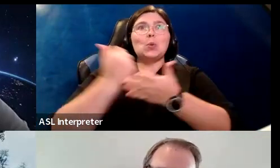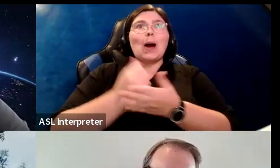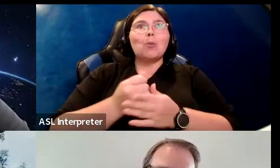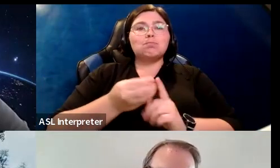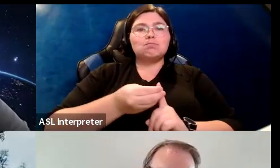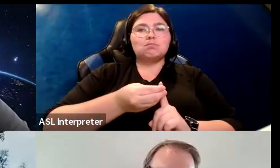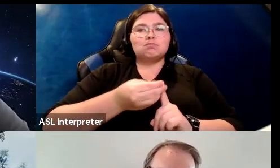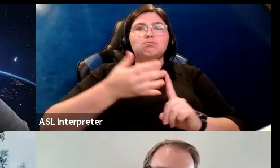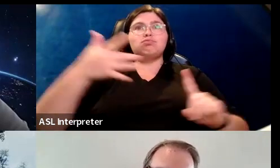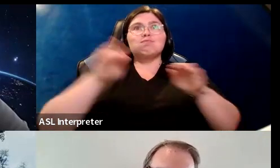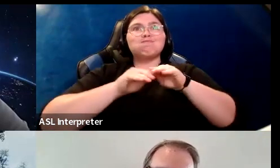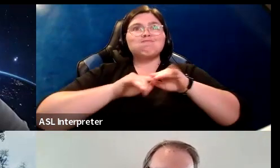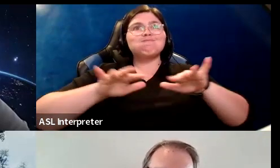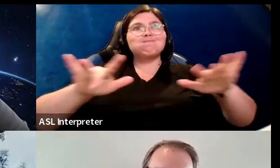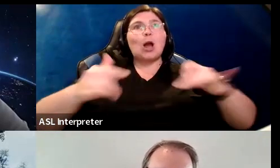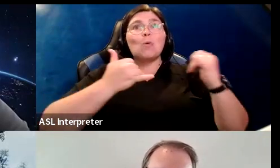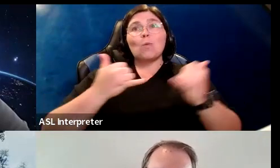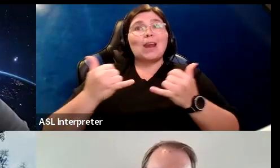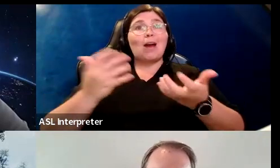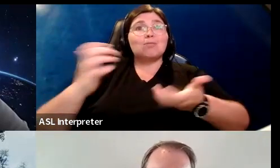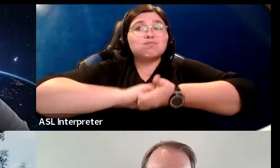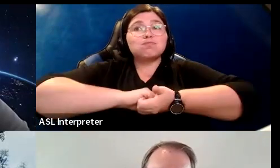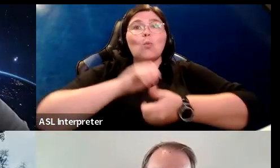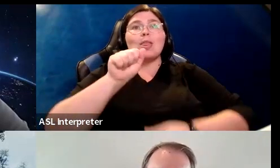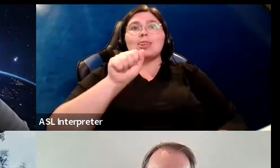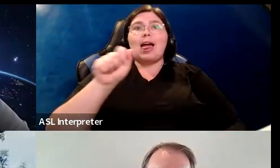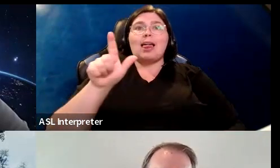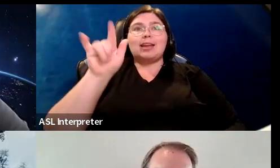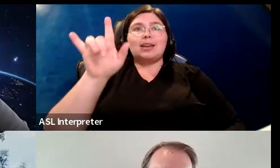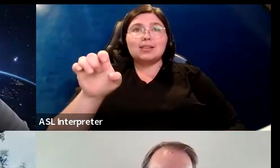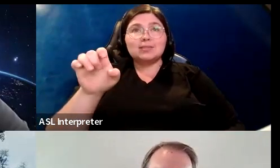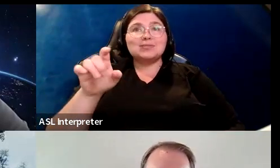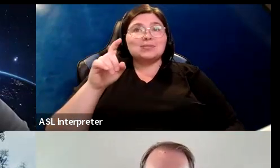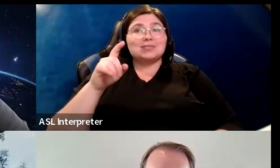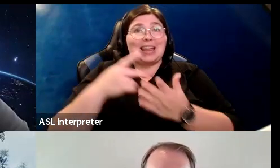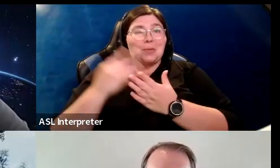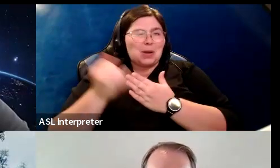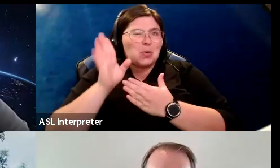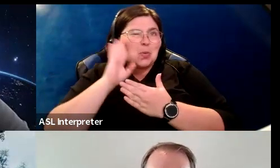And I'm working currently with Allie on the project that she will be talking about today.